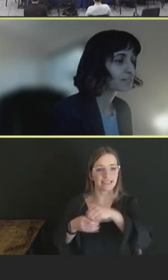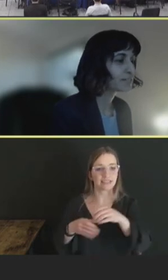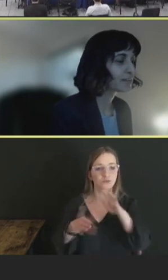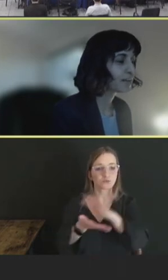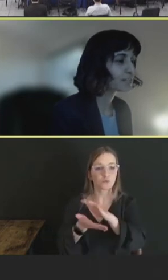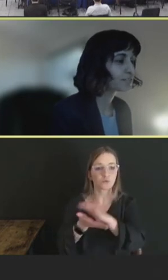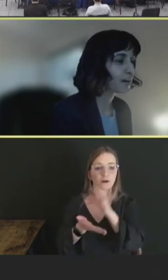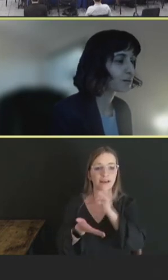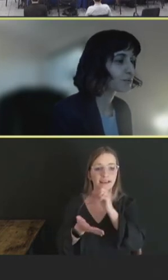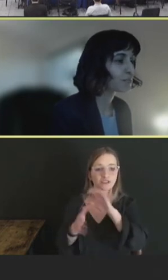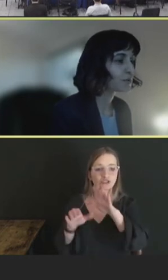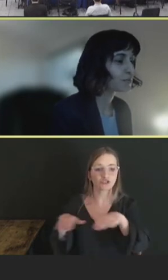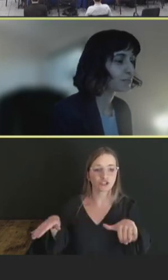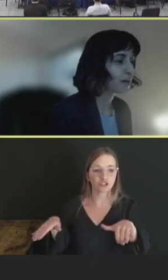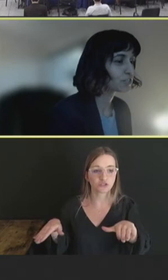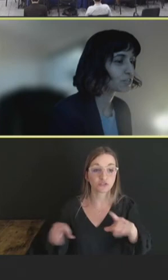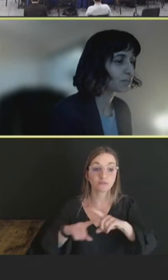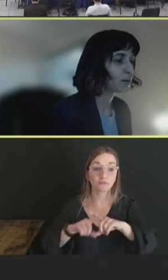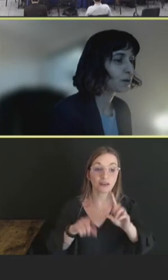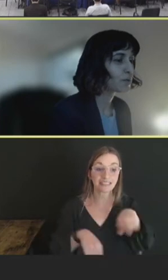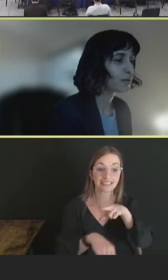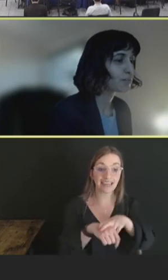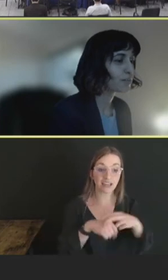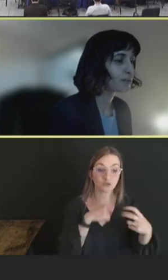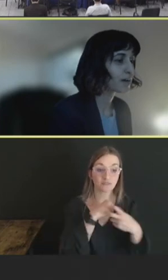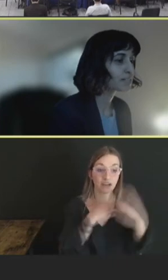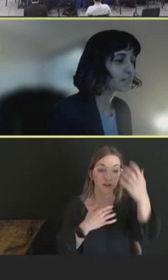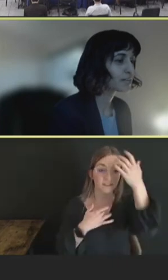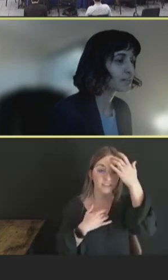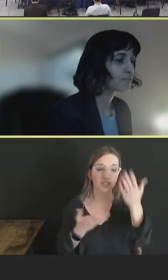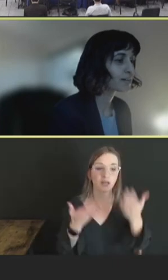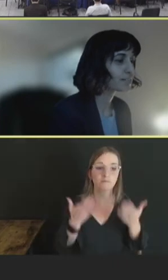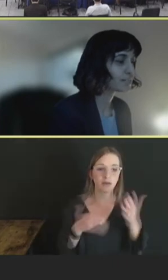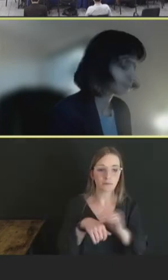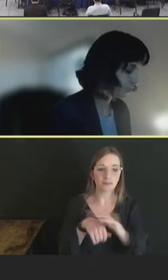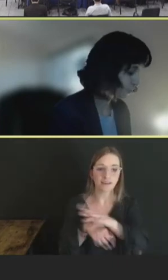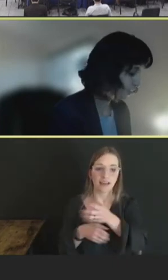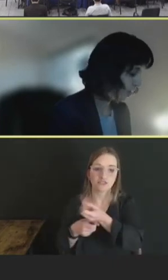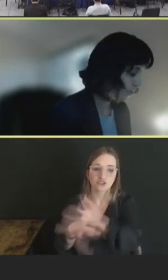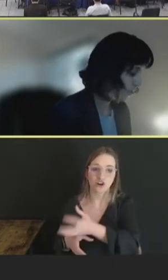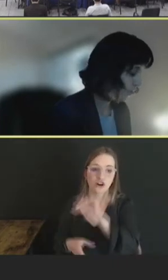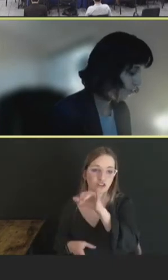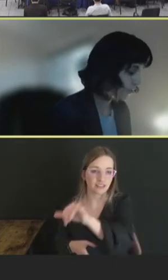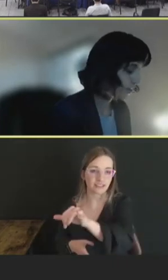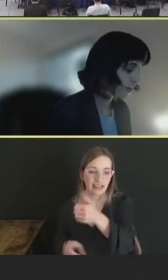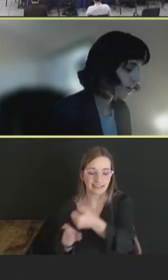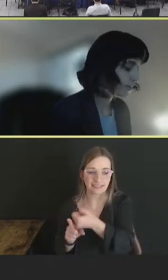vaccine-enhanced viral immunopathology rather than an isolated vaccine-induced auto immune event.